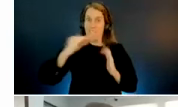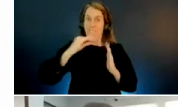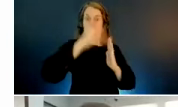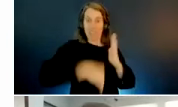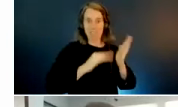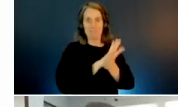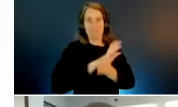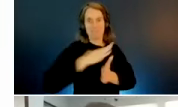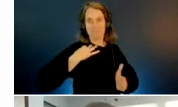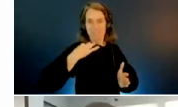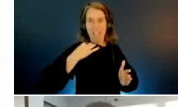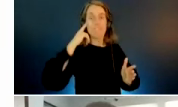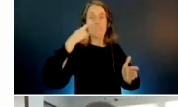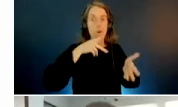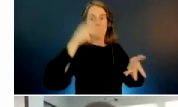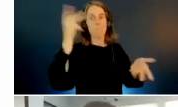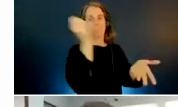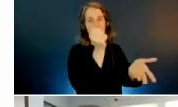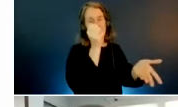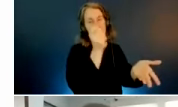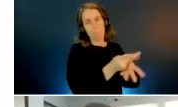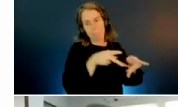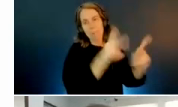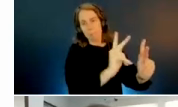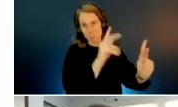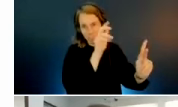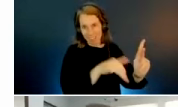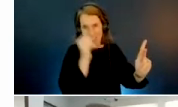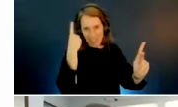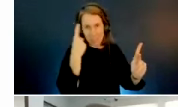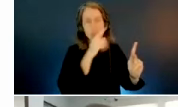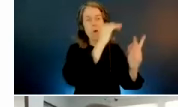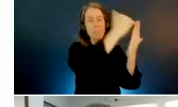the voting absentee portion of the website and everything is there for you